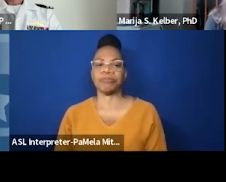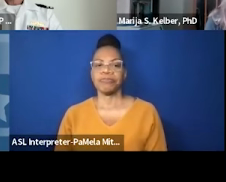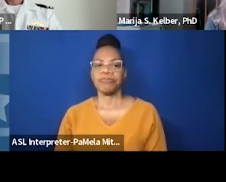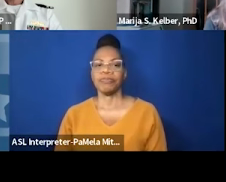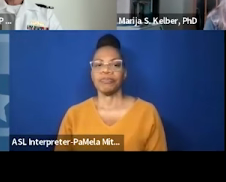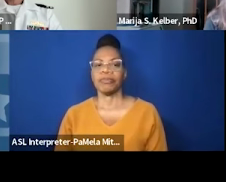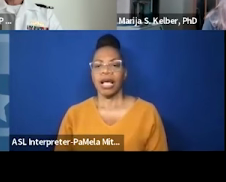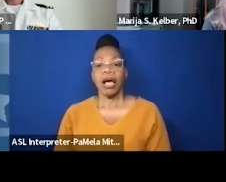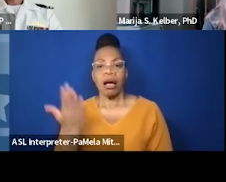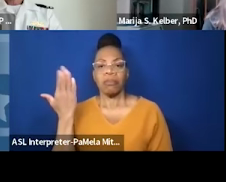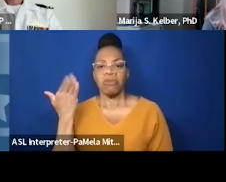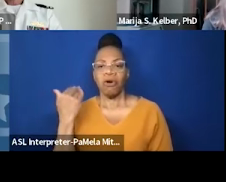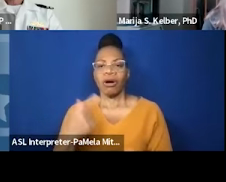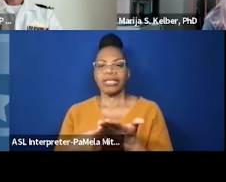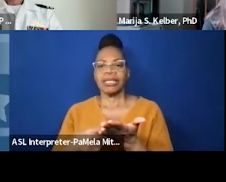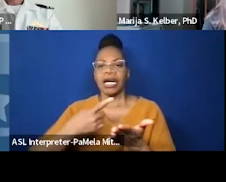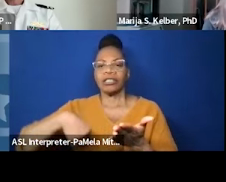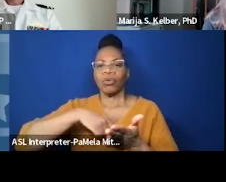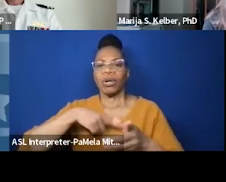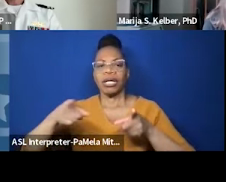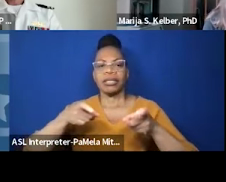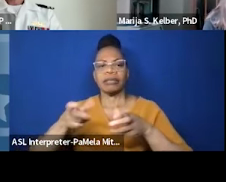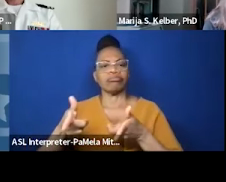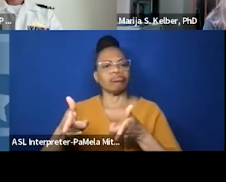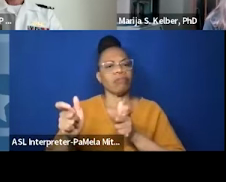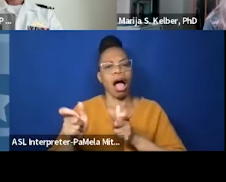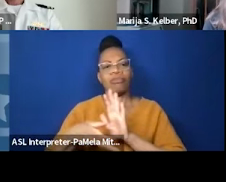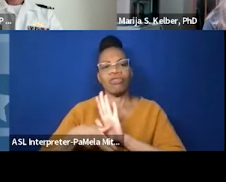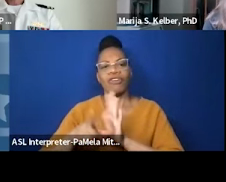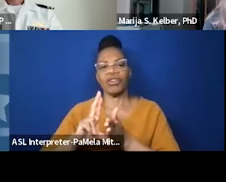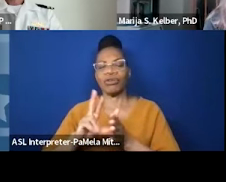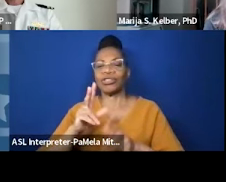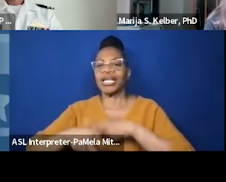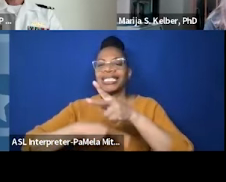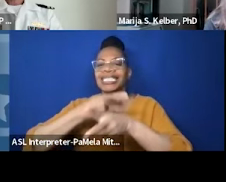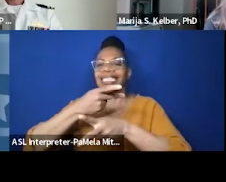As I mentioned earlier, we conducted rapid reviews. So this is a type of a literature review.